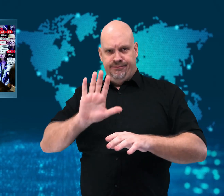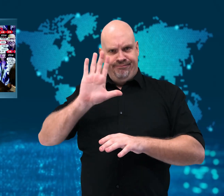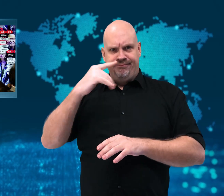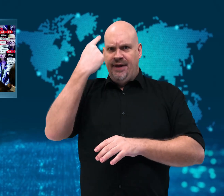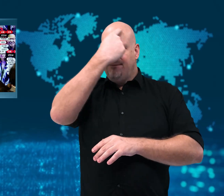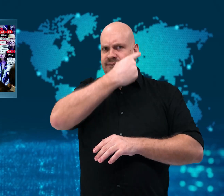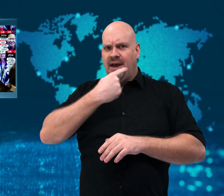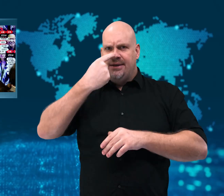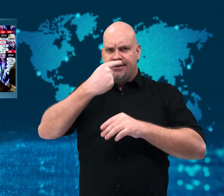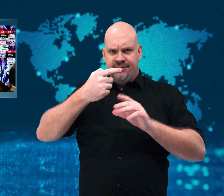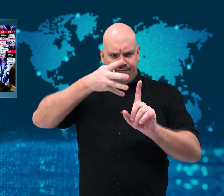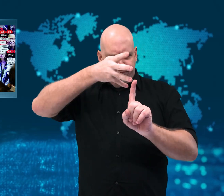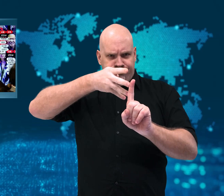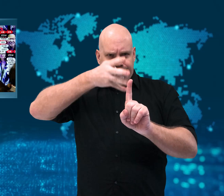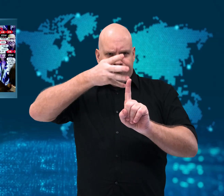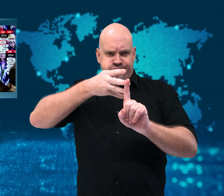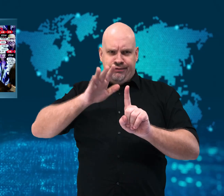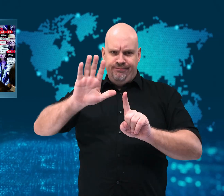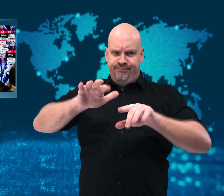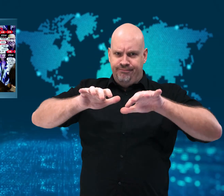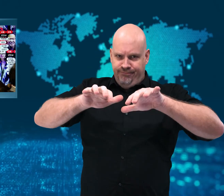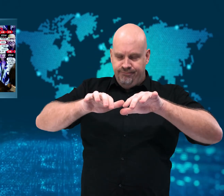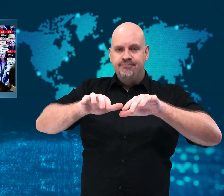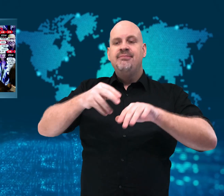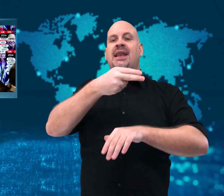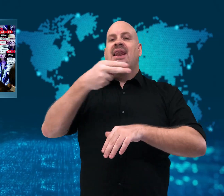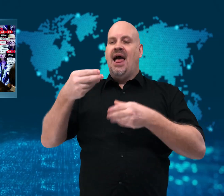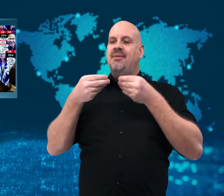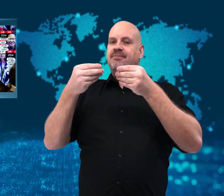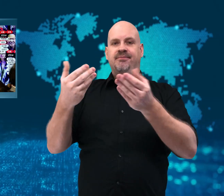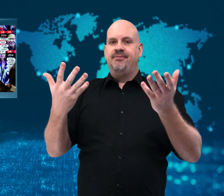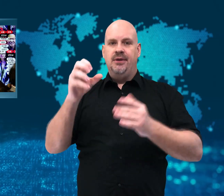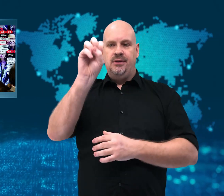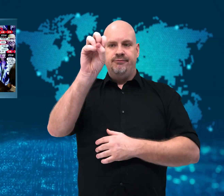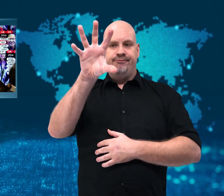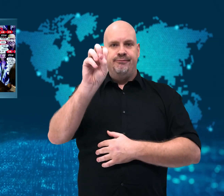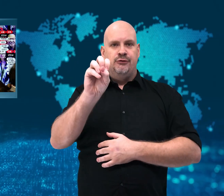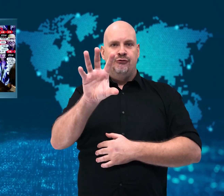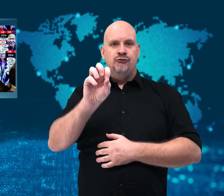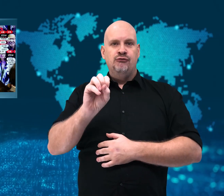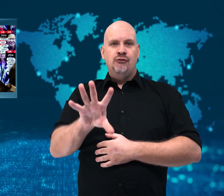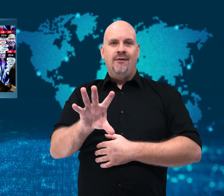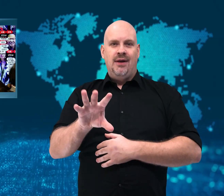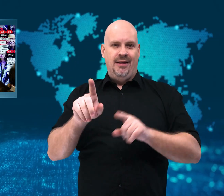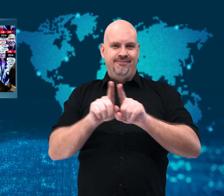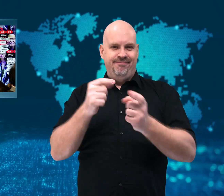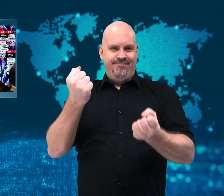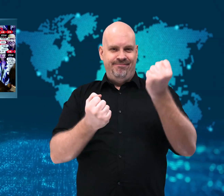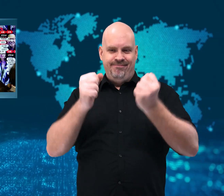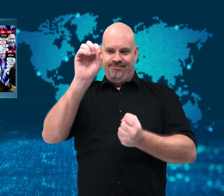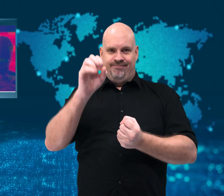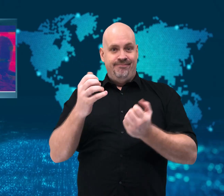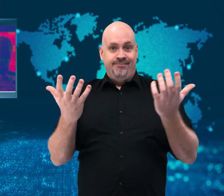People will be observed as “green,” “yellow,” and “red”